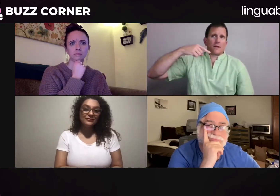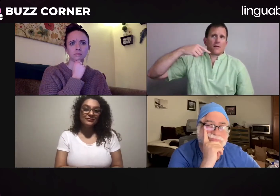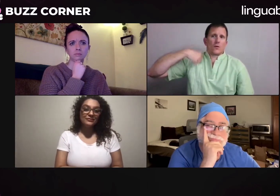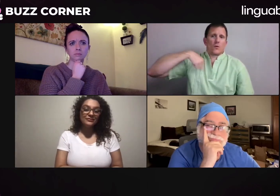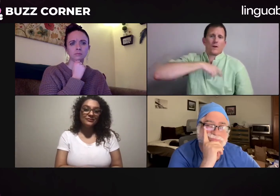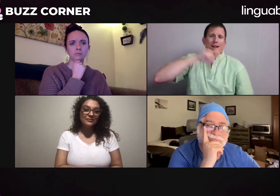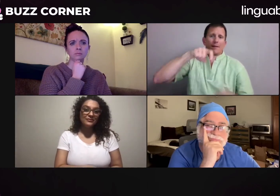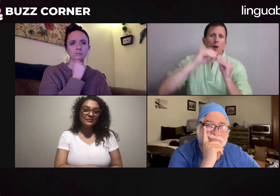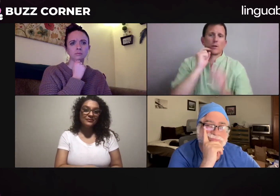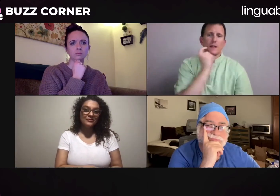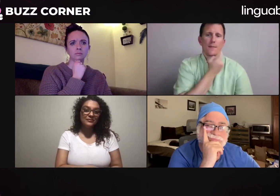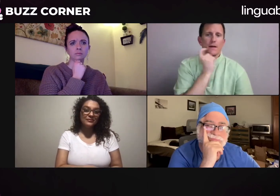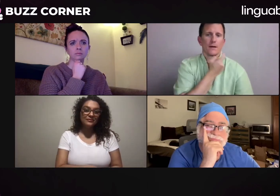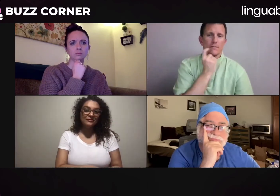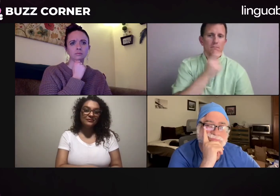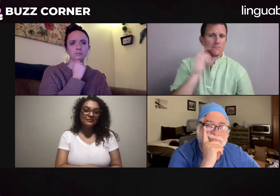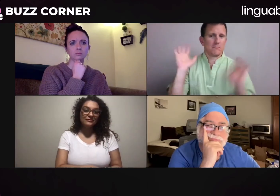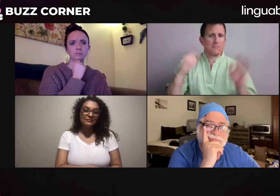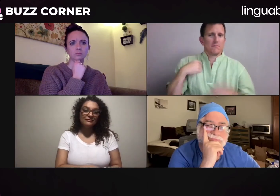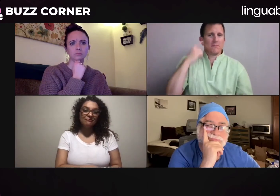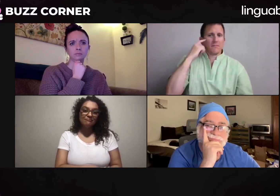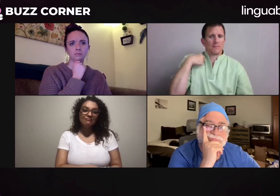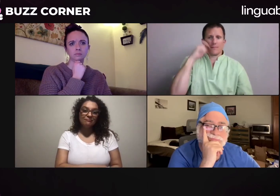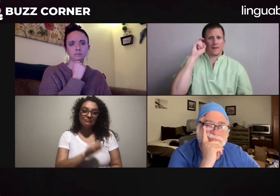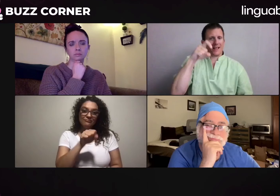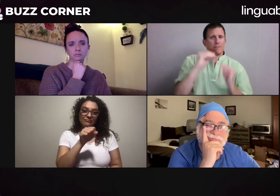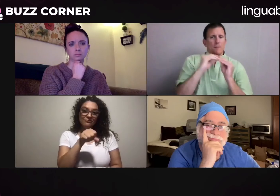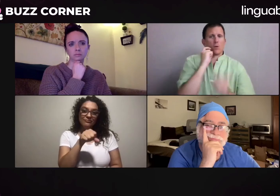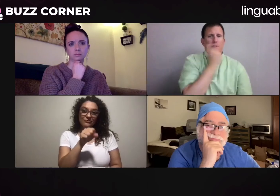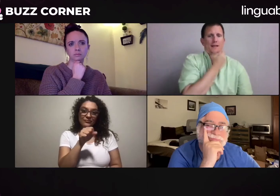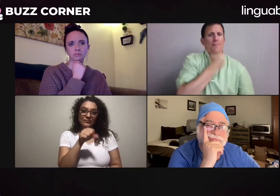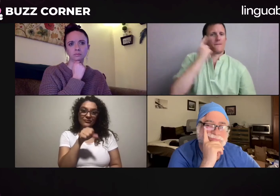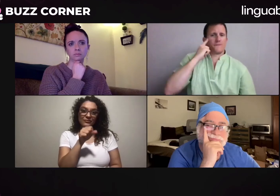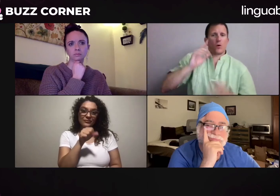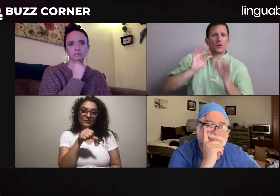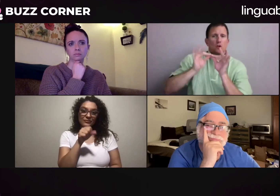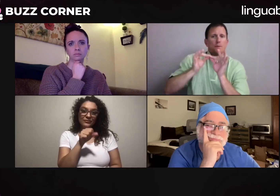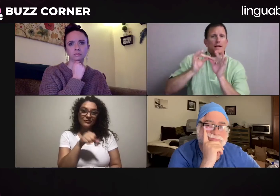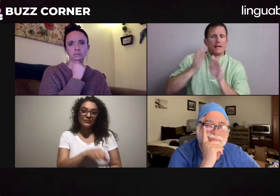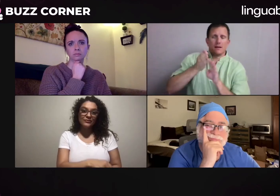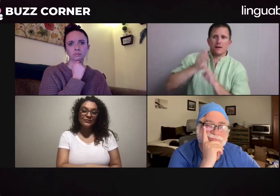I mean, I think we need to have more teeth. We need to have more teeth in the interpreting field.